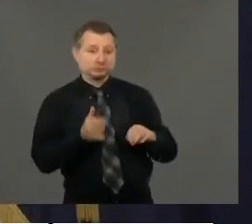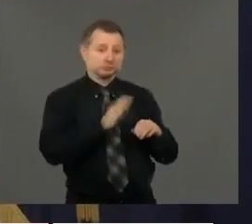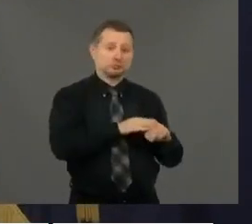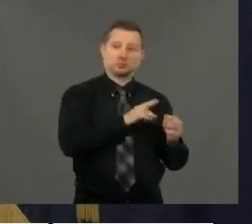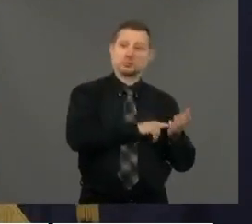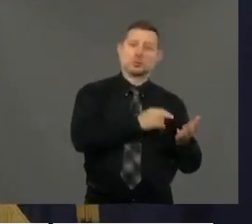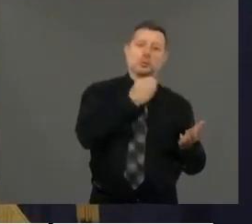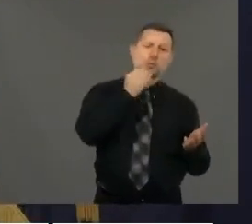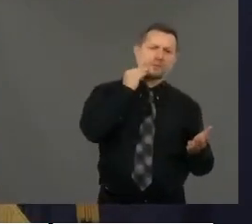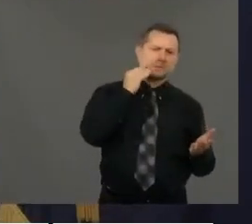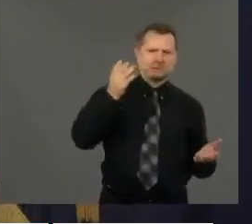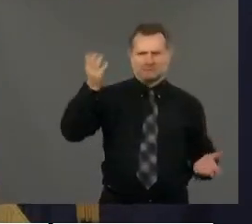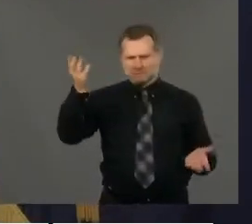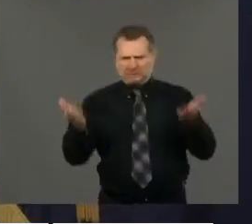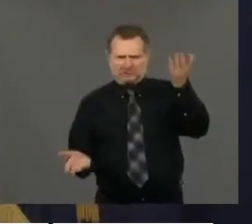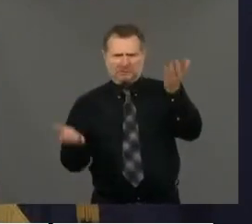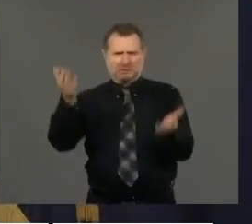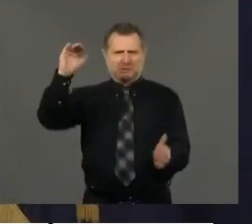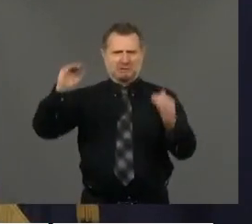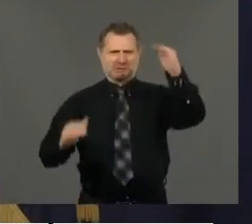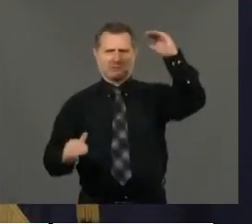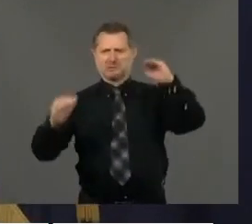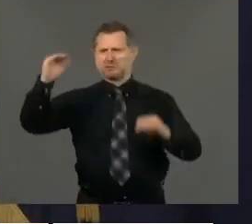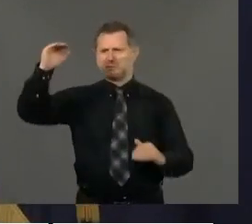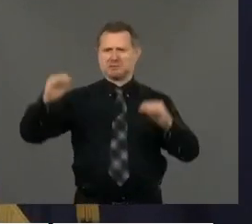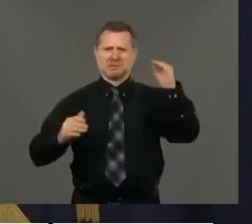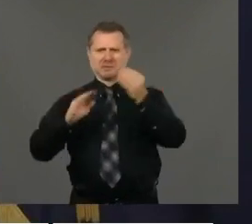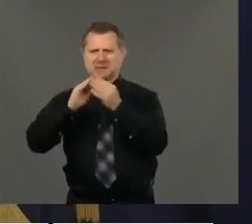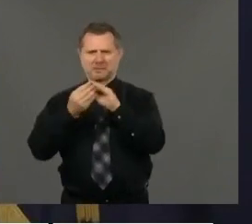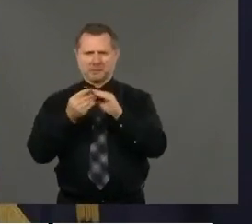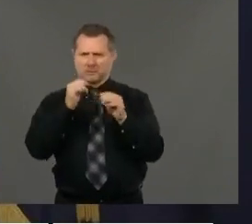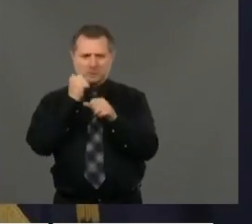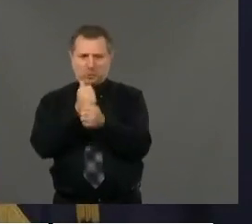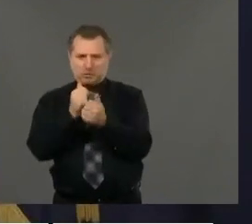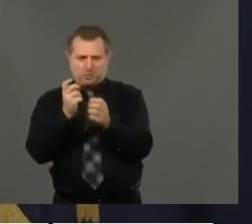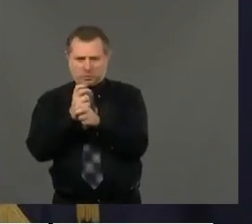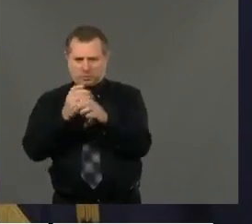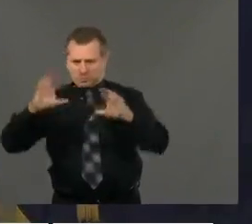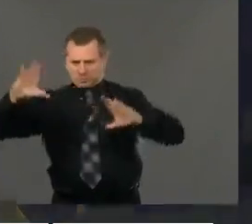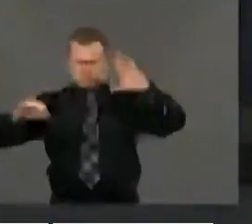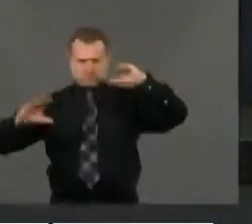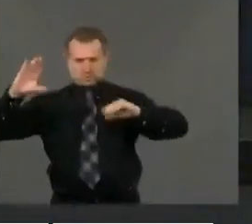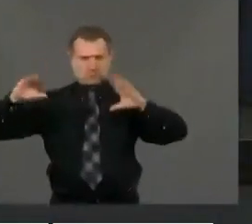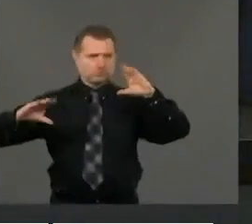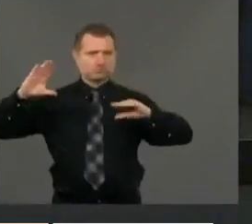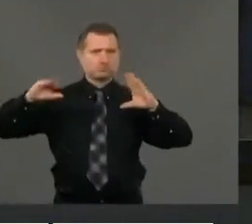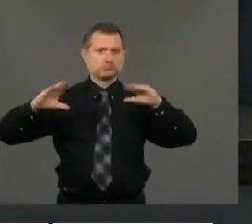OR YOU WOULD HAVE TO DO IT ANYWAY, BACK IT OUT OF THE